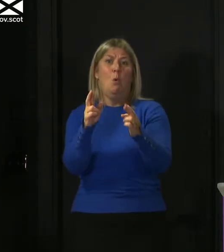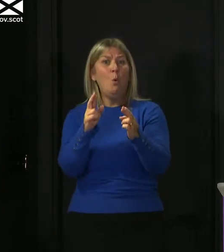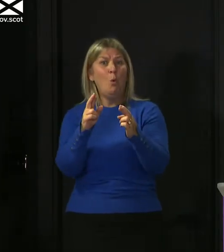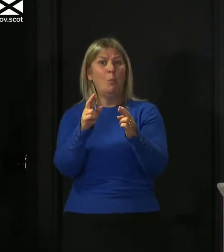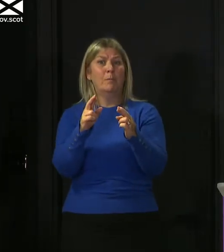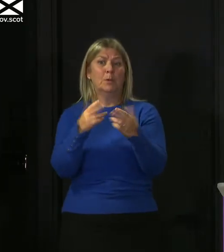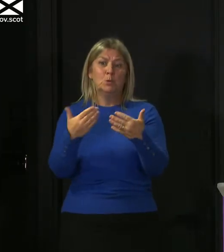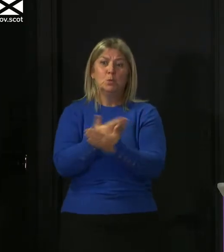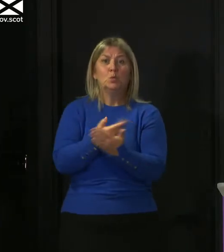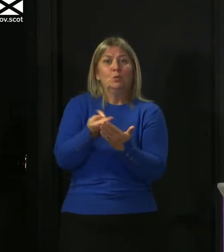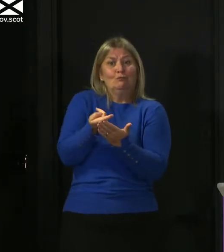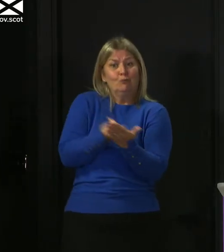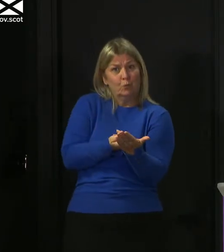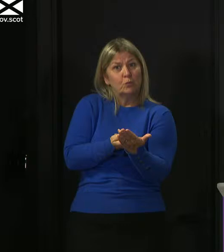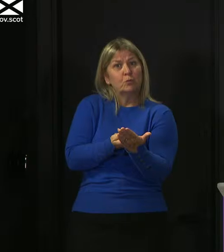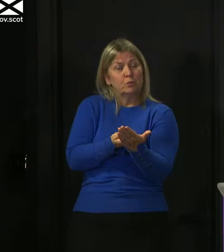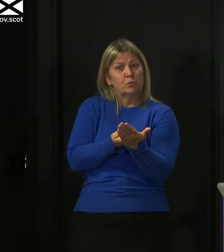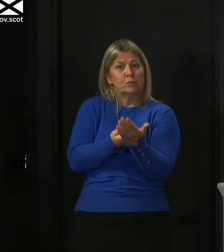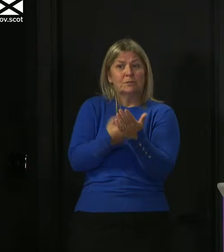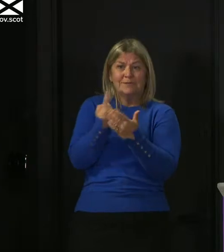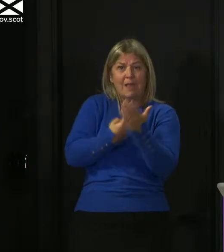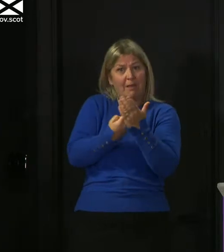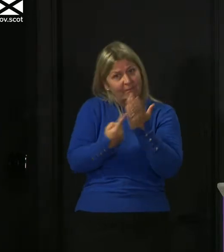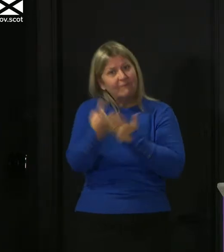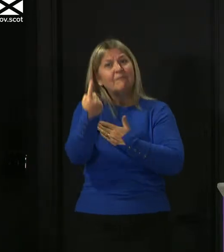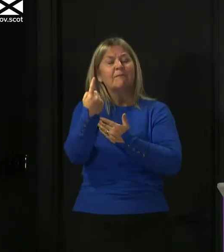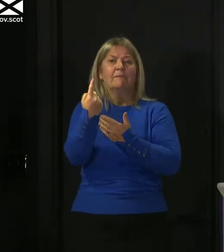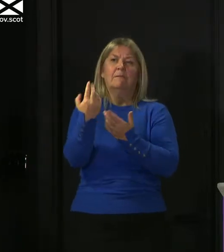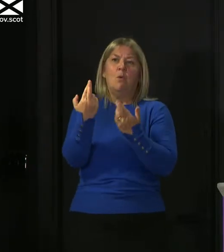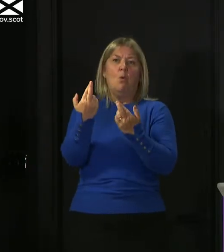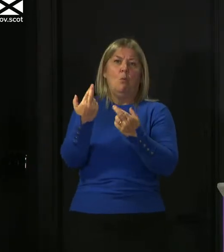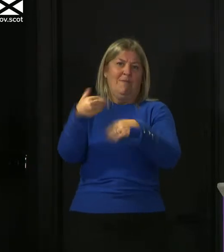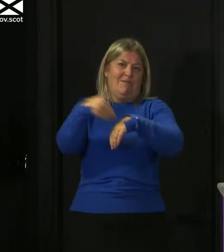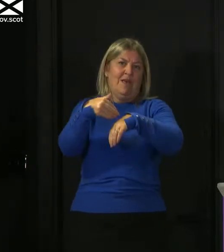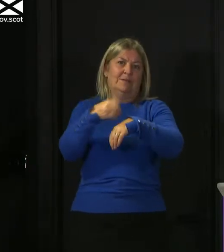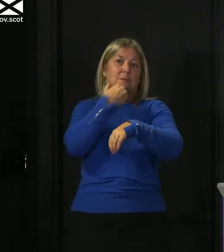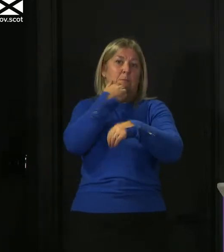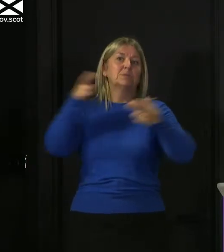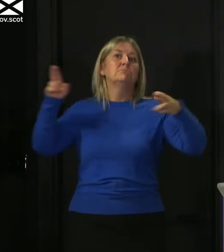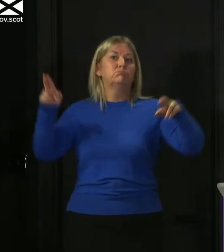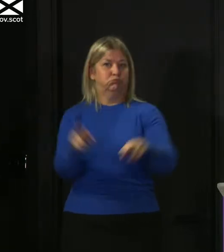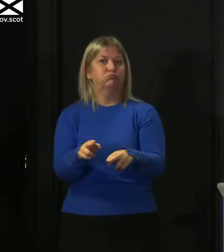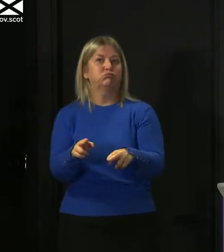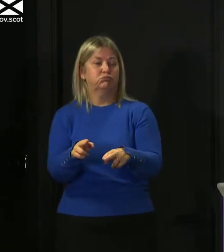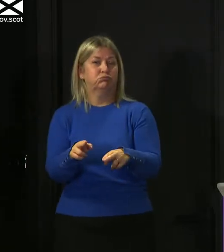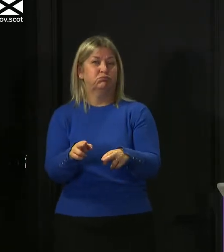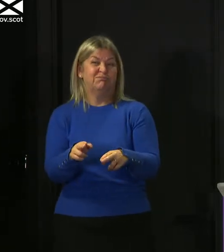there to have a positive impact. But generally it is people interacting. When we were all